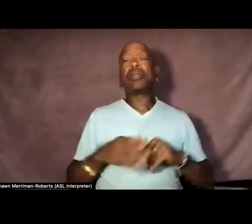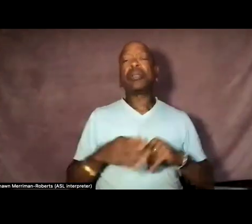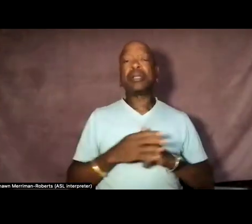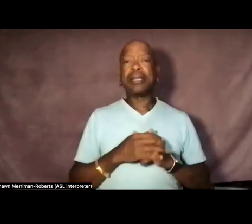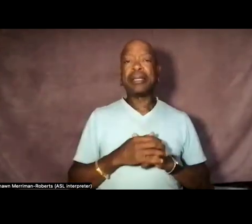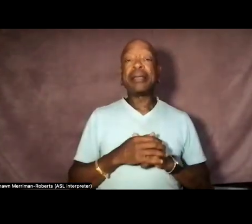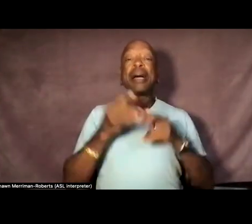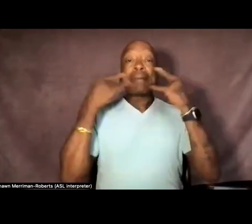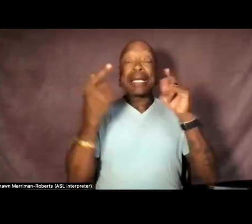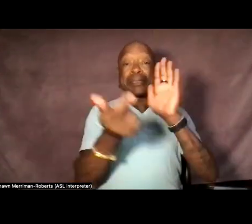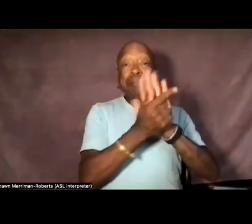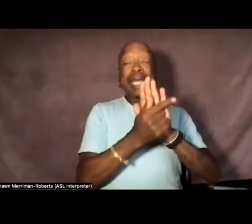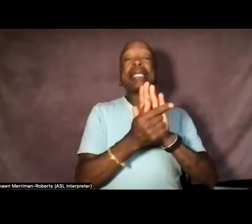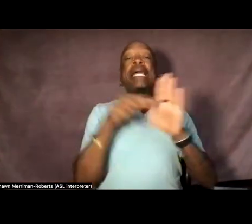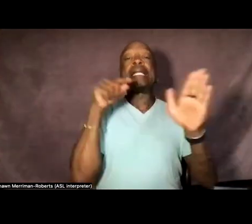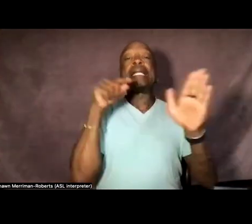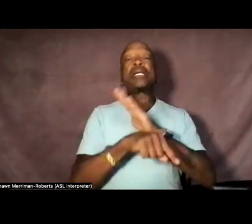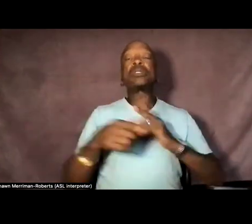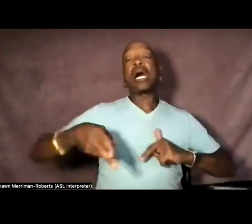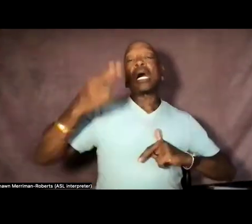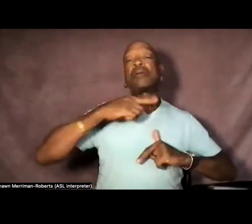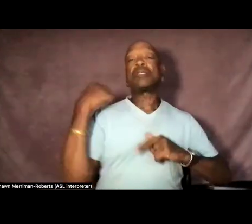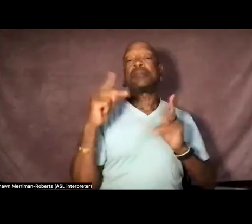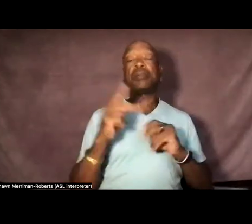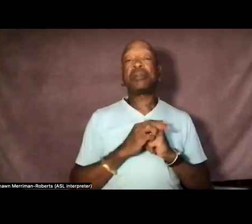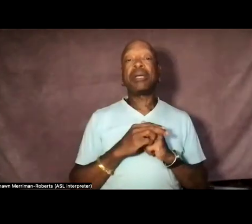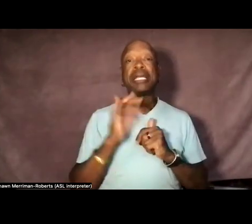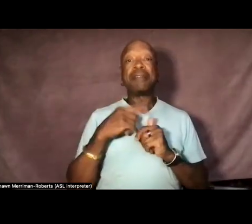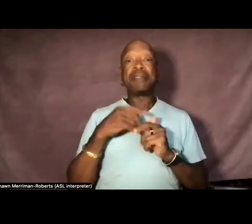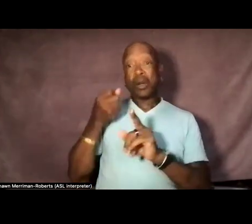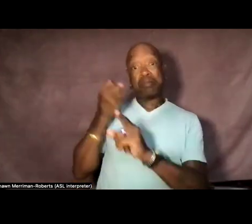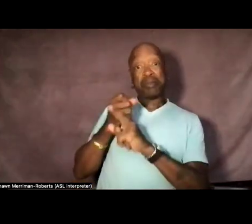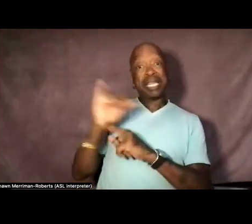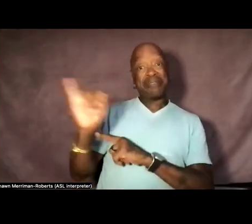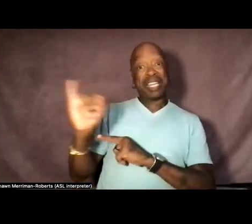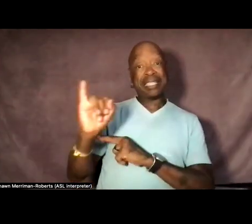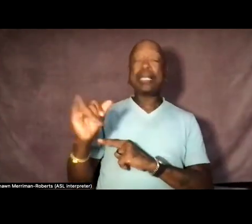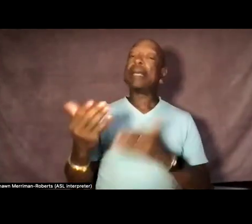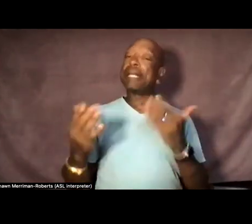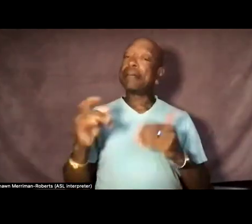they are infected they may not live to see a court date secondly and I'm still quite frustrated about